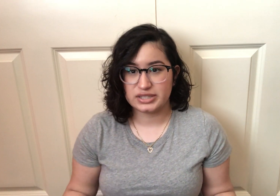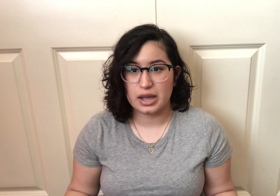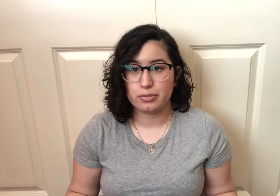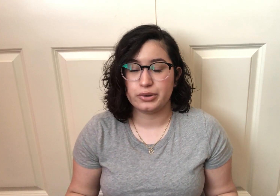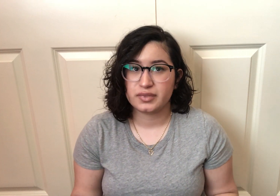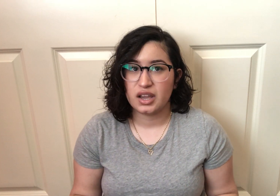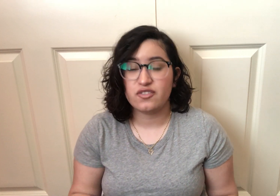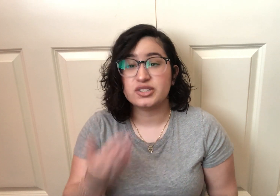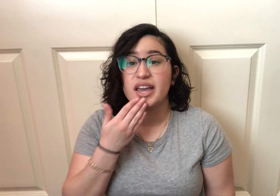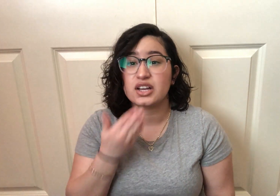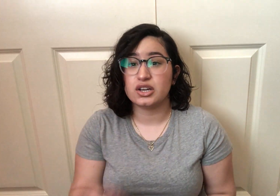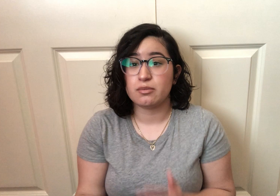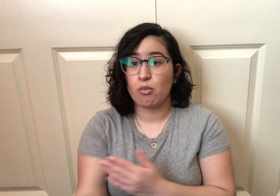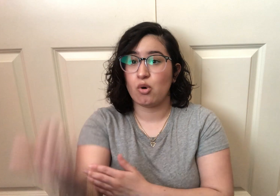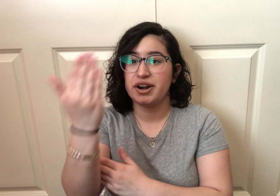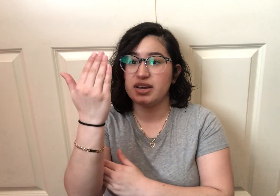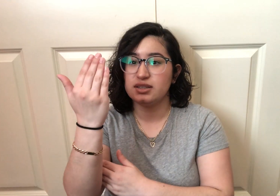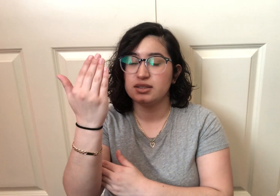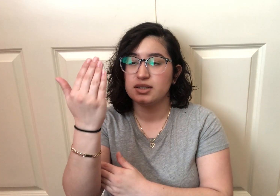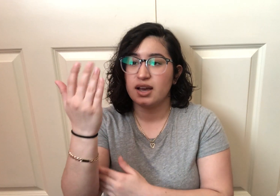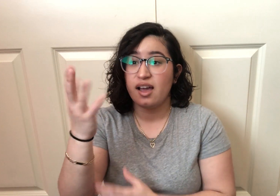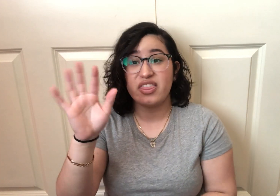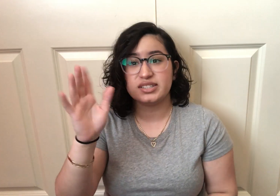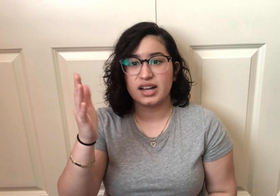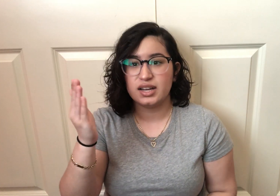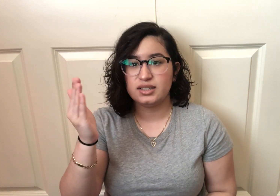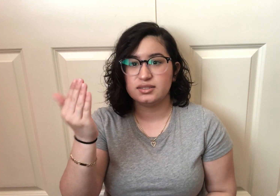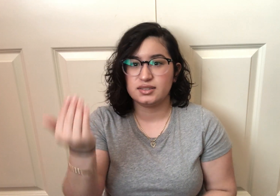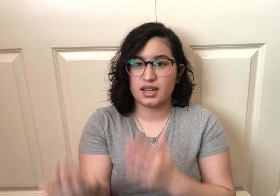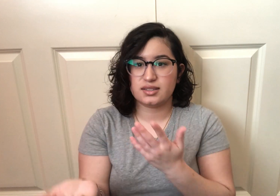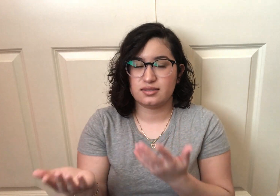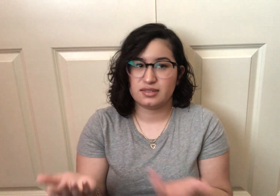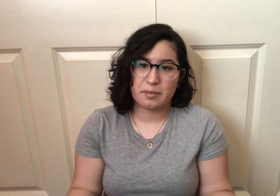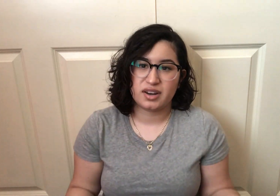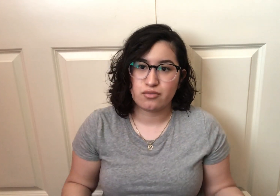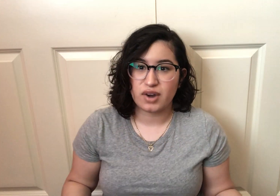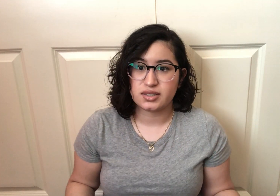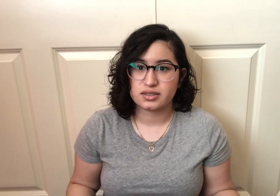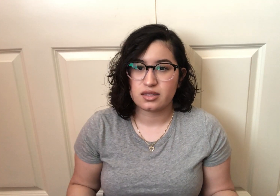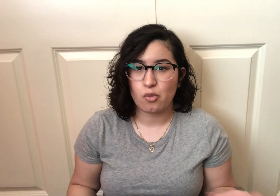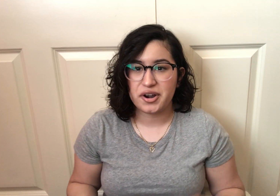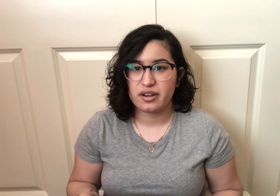example, if you say "good morning" the Sun it, I mean, it rises in the morning,